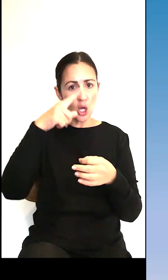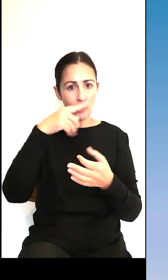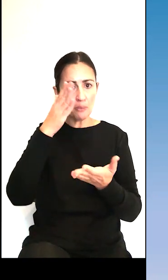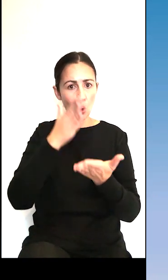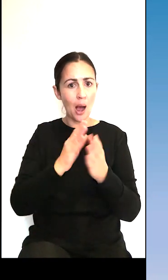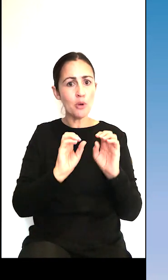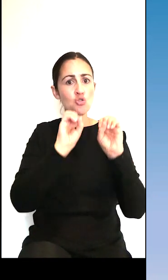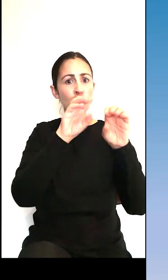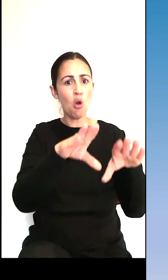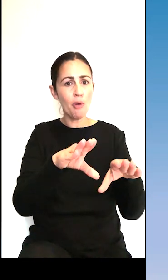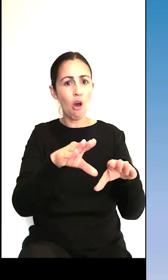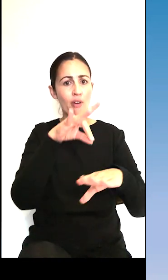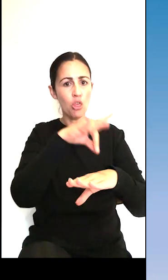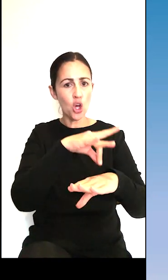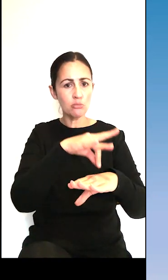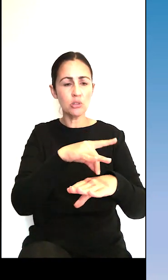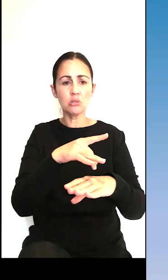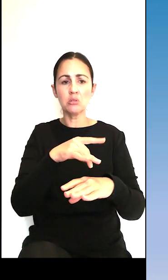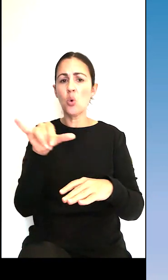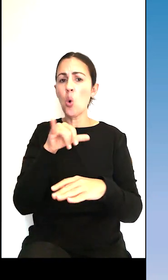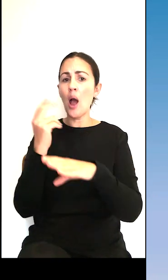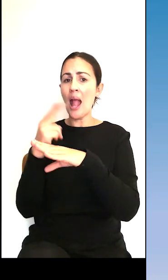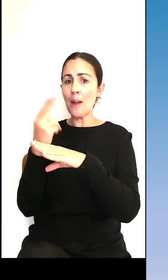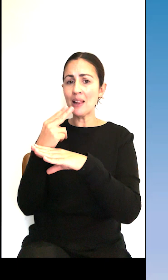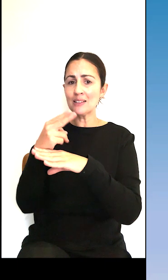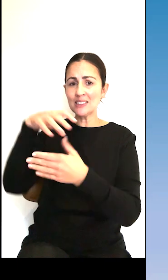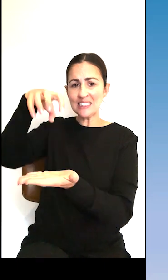paramedic stations and the pros and cons of doing this.'